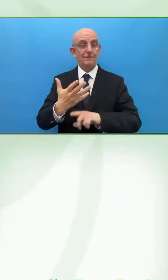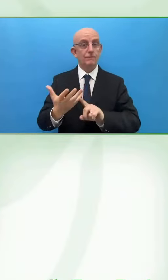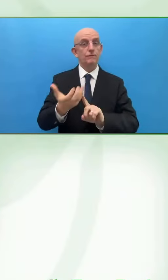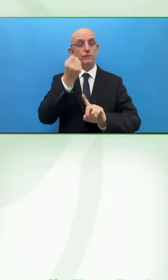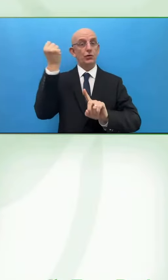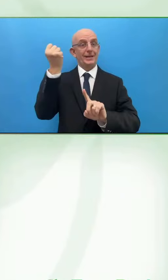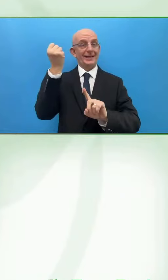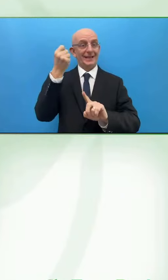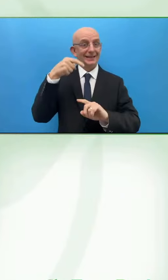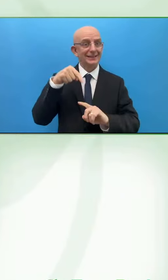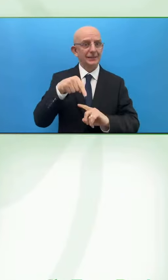Tamchos.